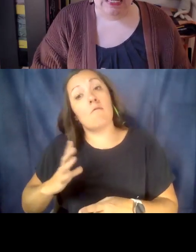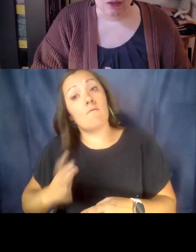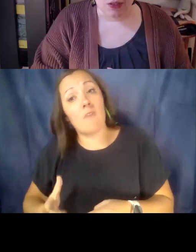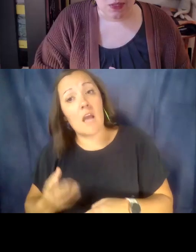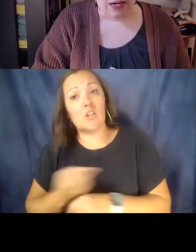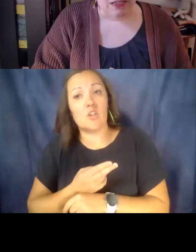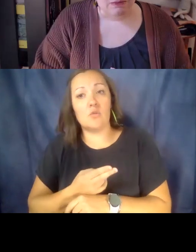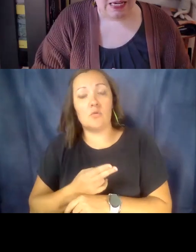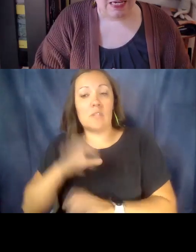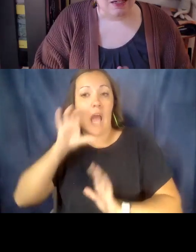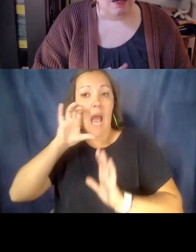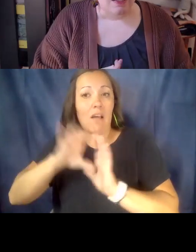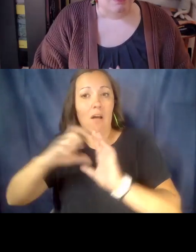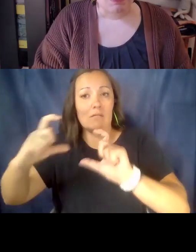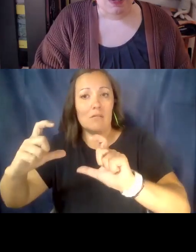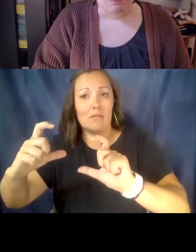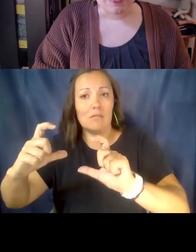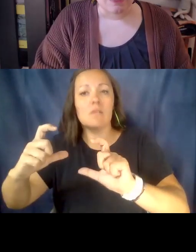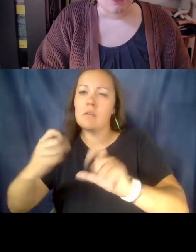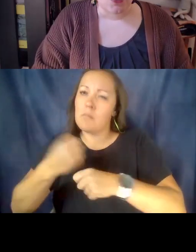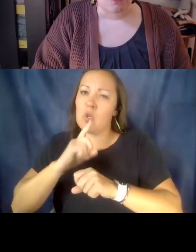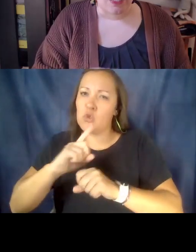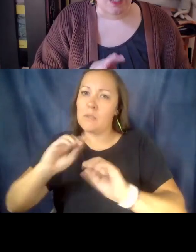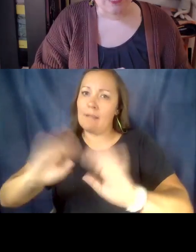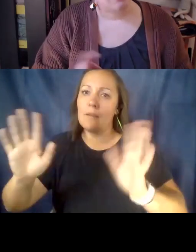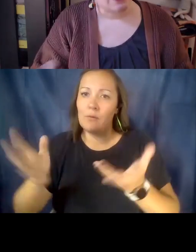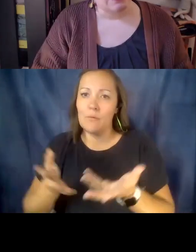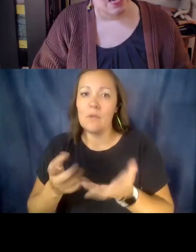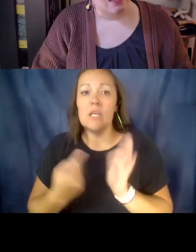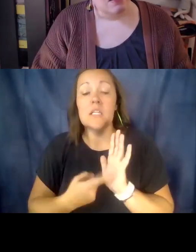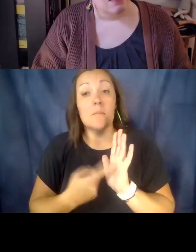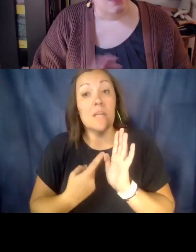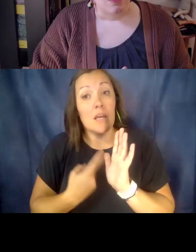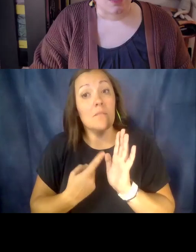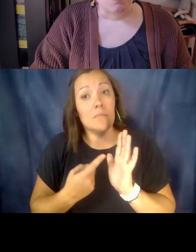clear what those icons mean. Sometimes it might make sense to provide an end text.